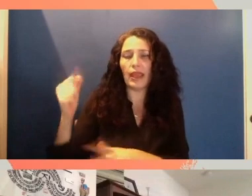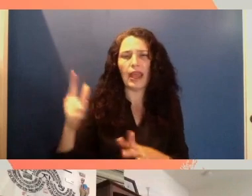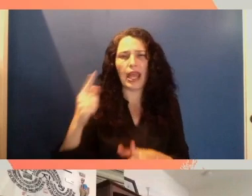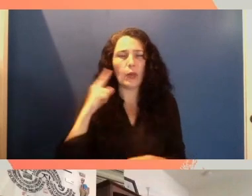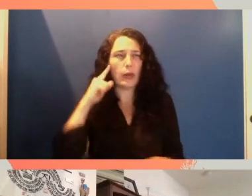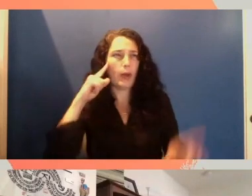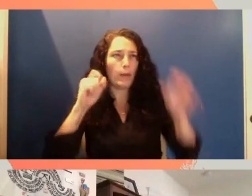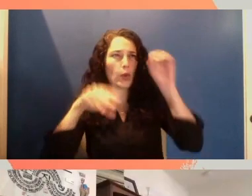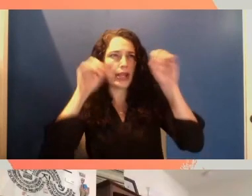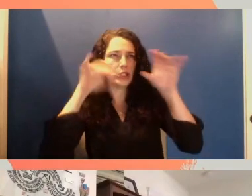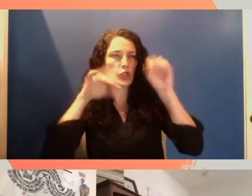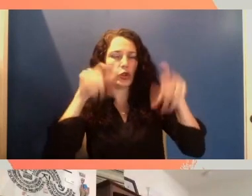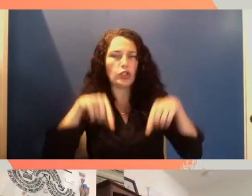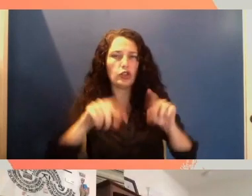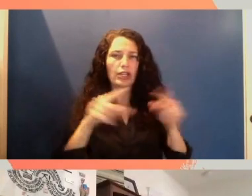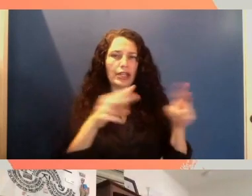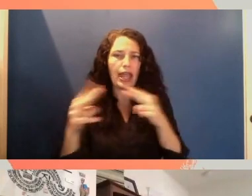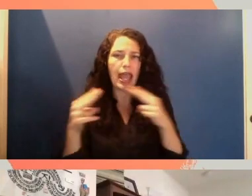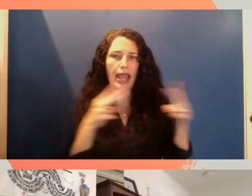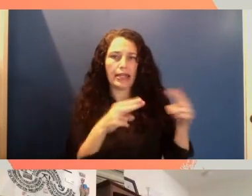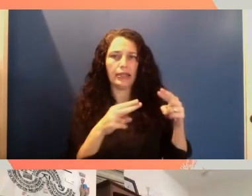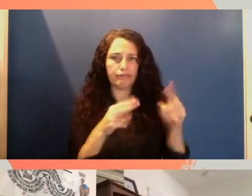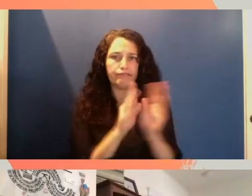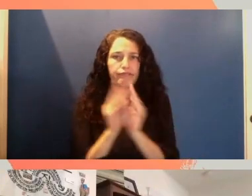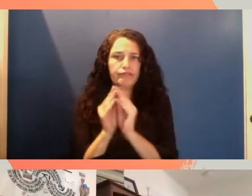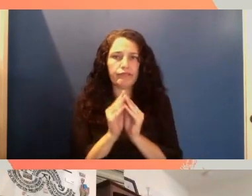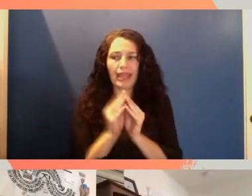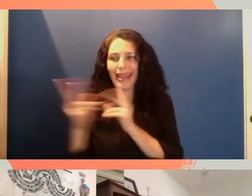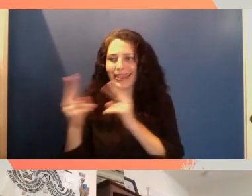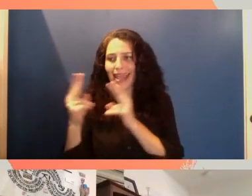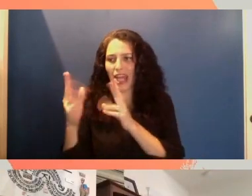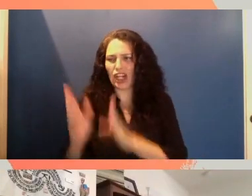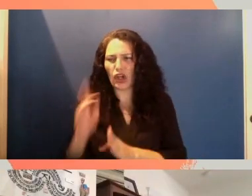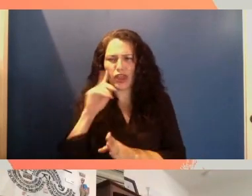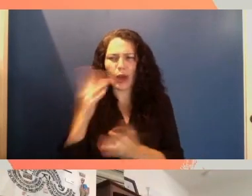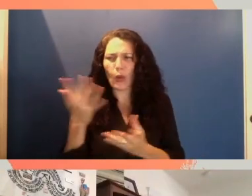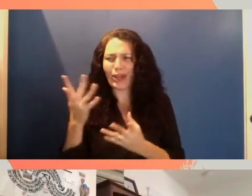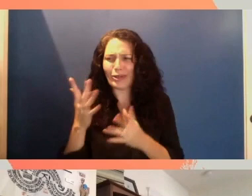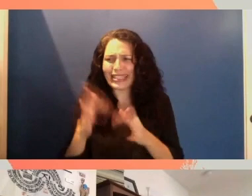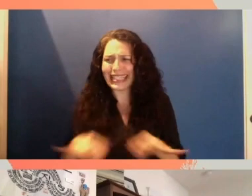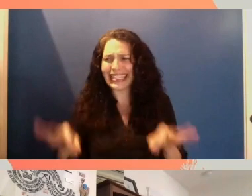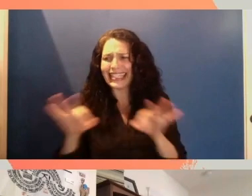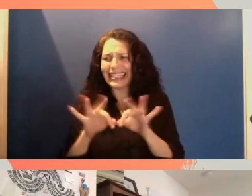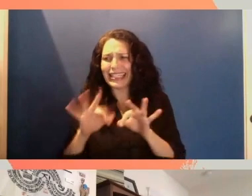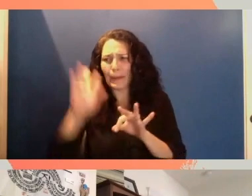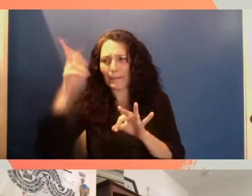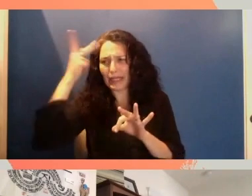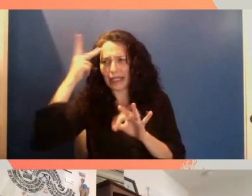with Judy , our editor, and we were trying to think of like, well, what are these like key political moments when we look at the last 100 years,